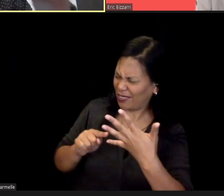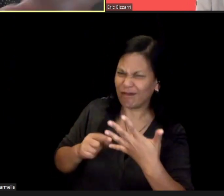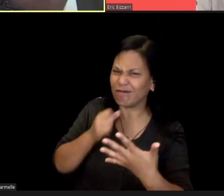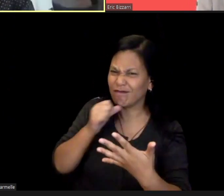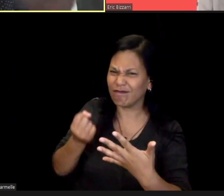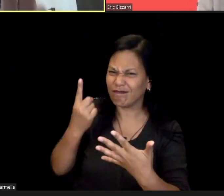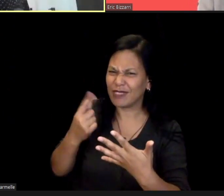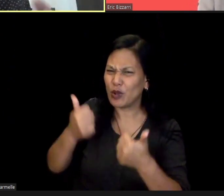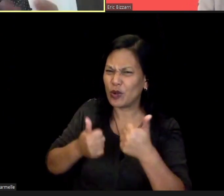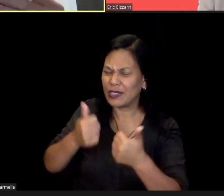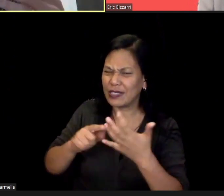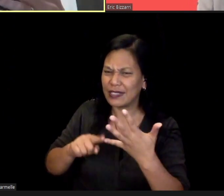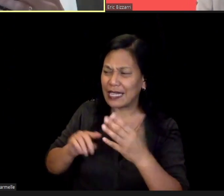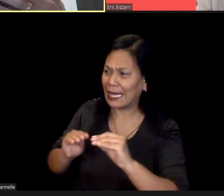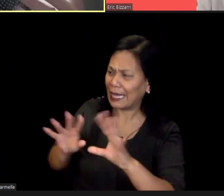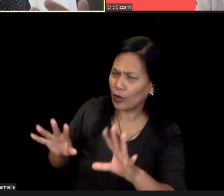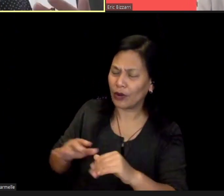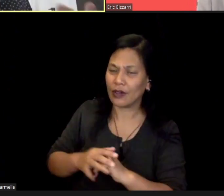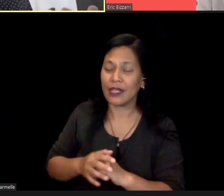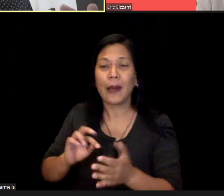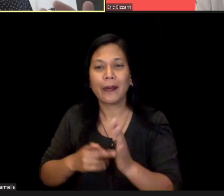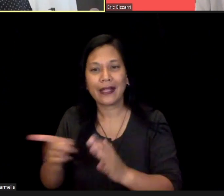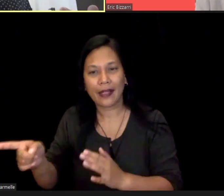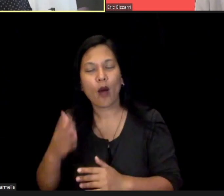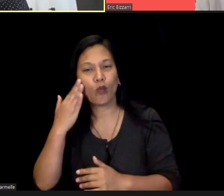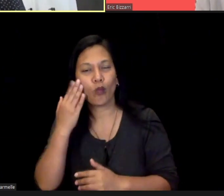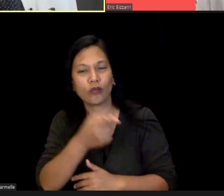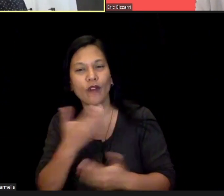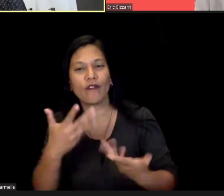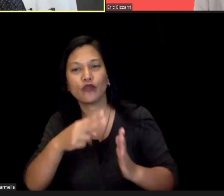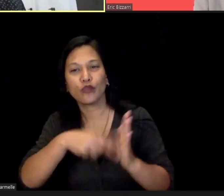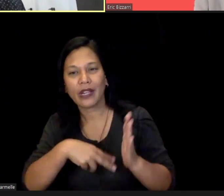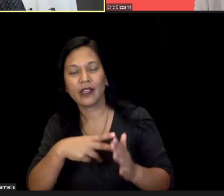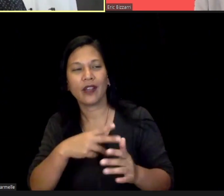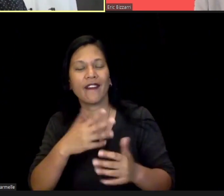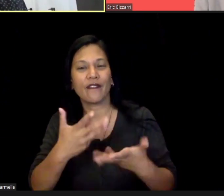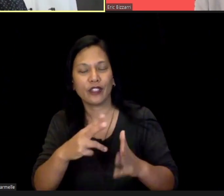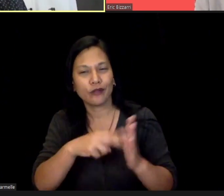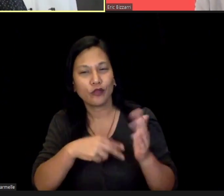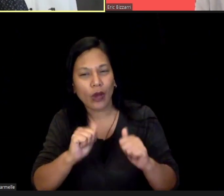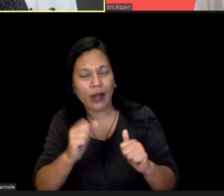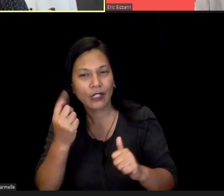You know, A or B I think if you're having an honest conversation with an analyst at telephone about, I'm not